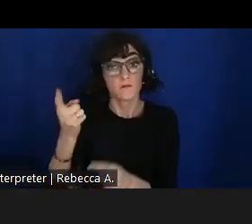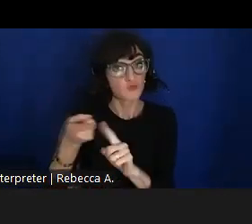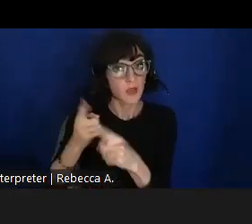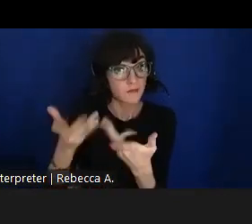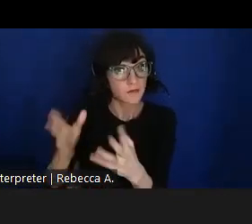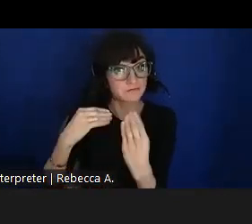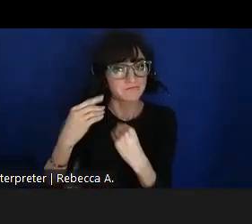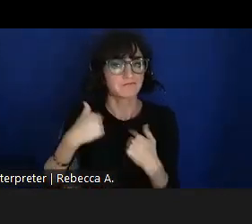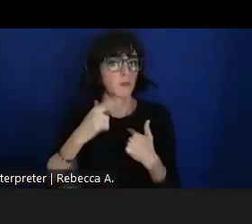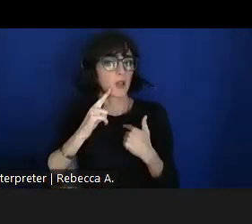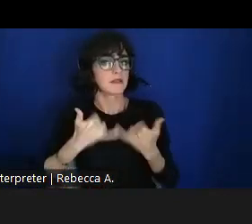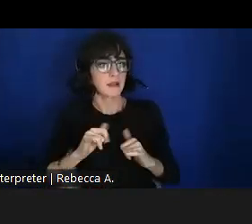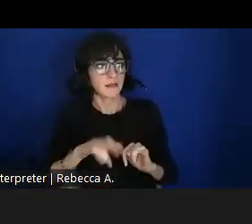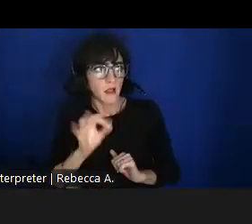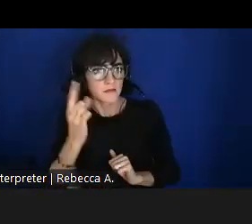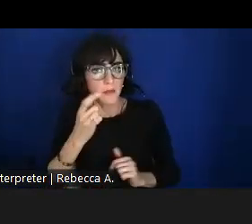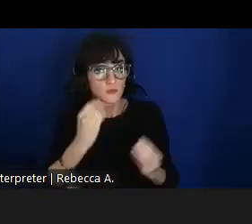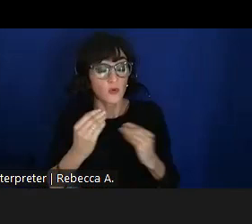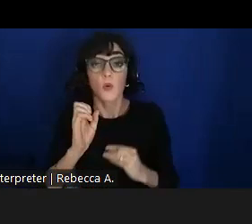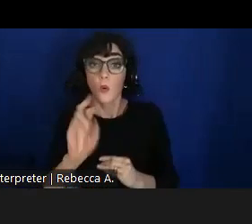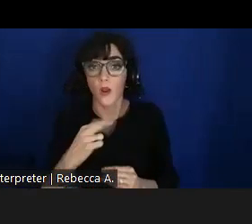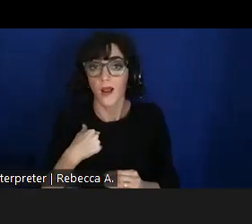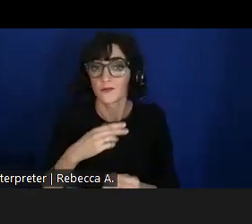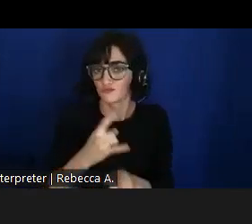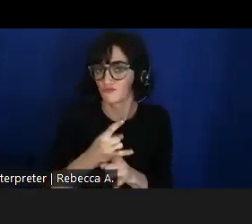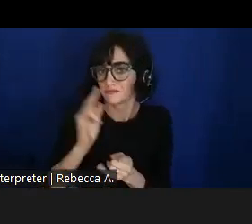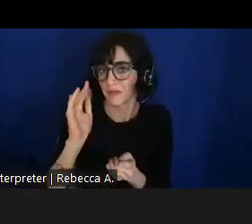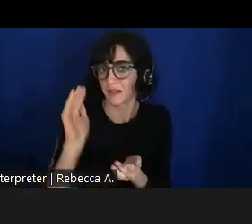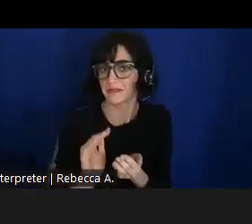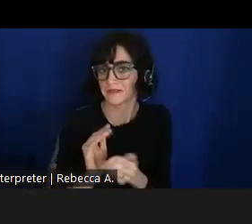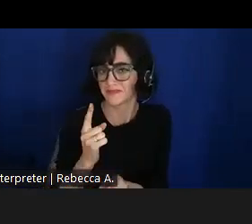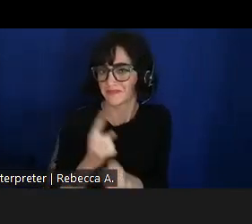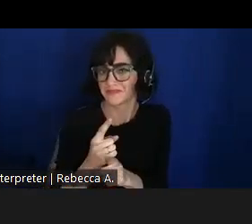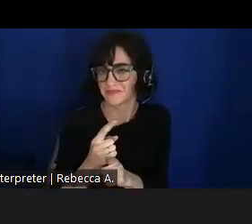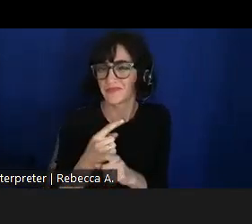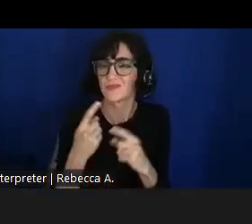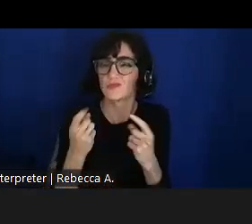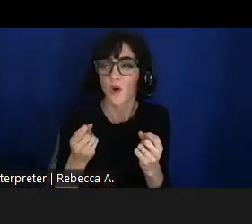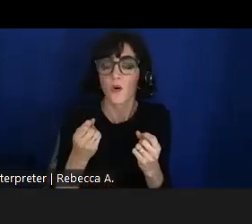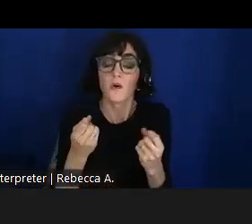to eat or I'm gonna drink less right and so a lot of people may experience a problem related